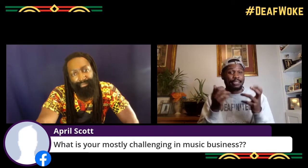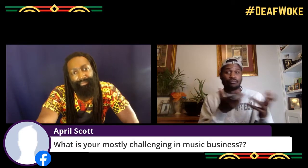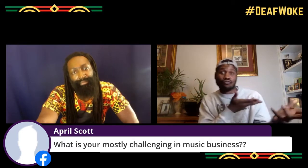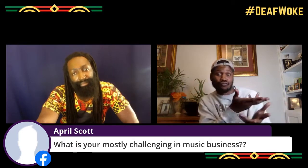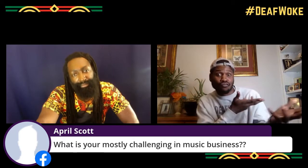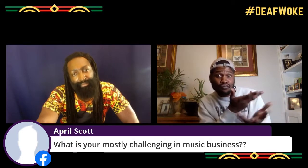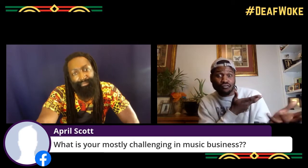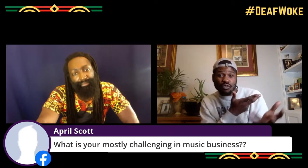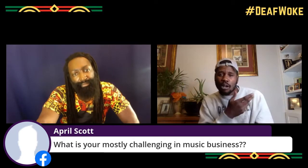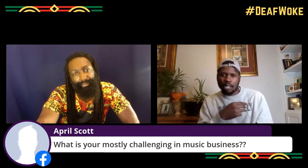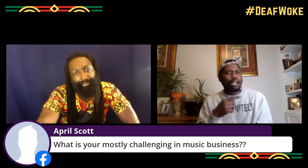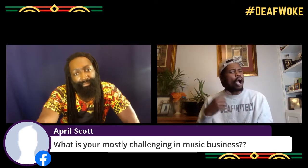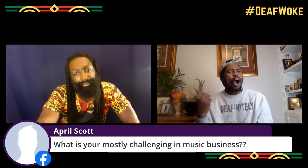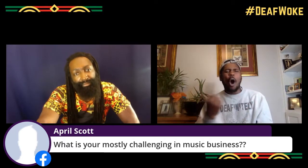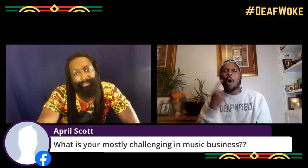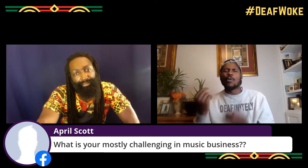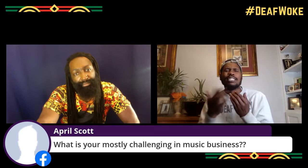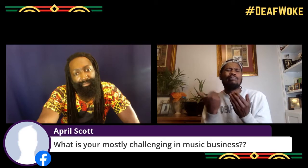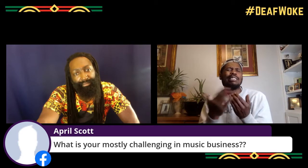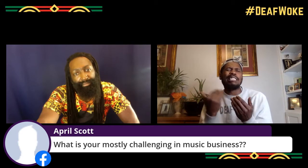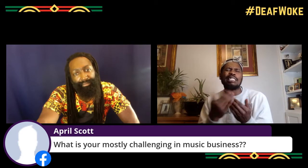and you know most of the time, people who, you know work with me.